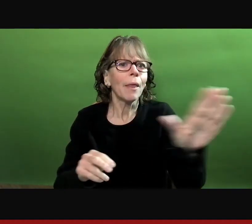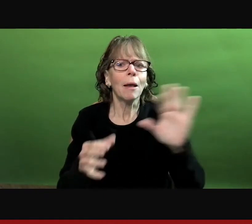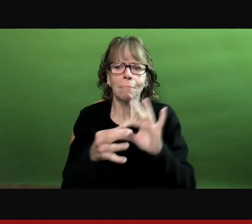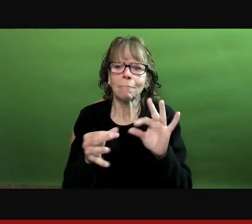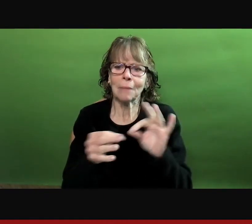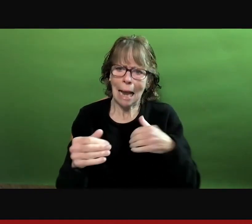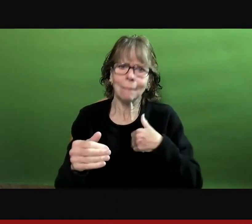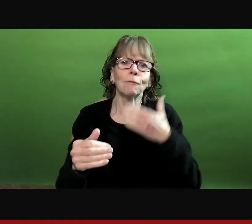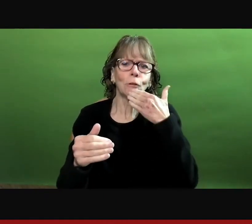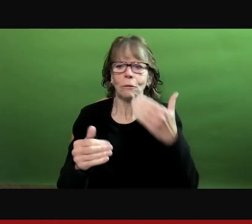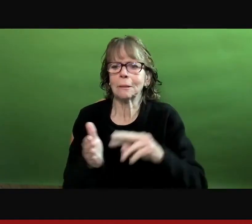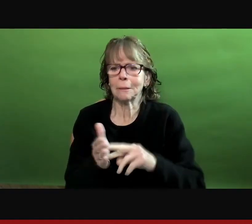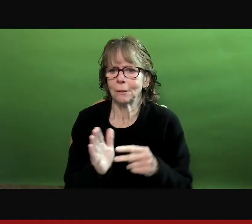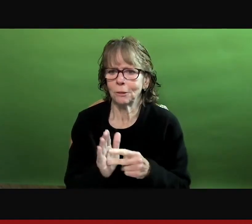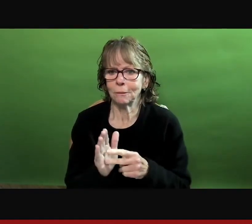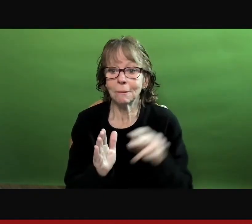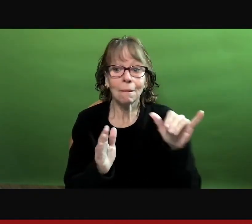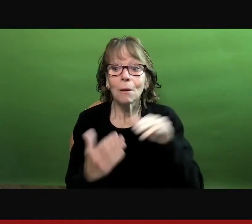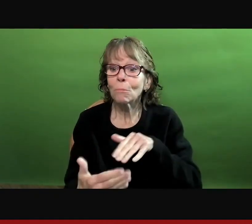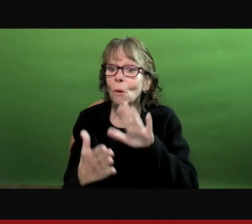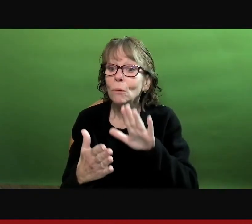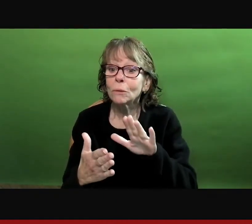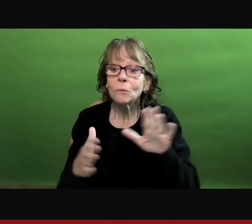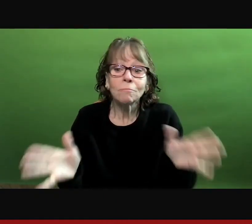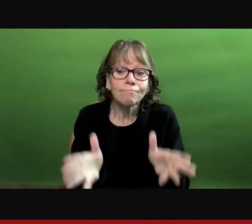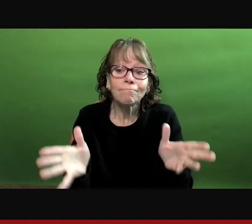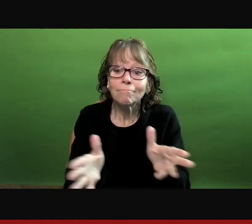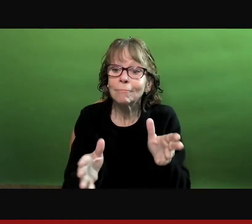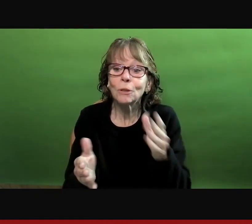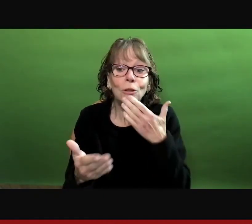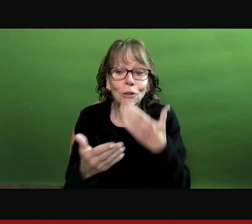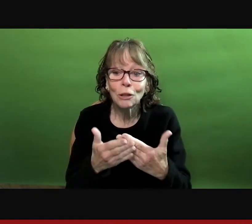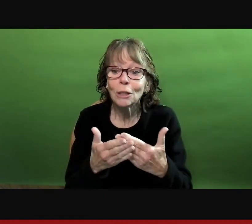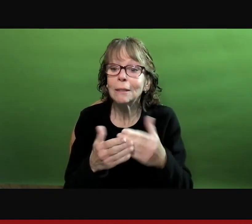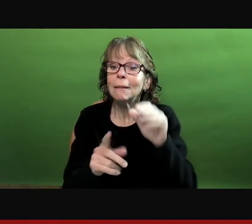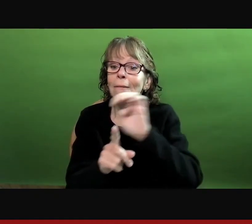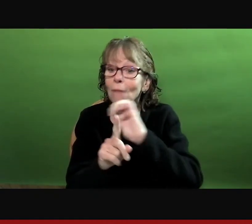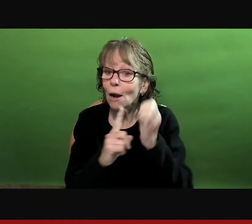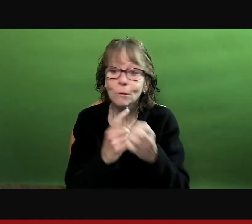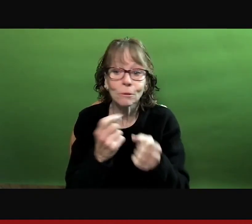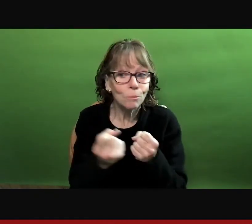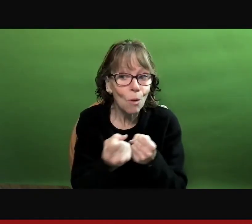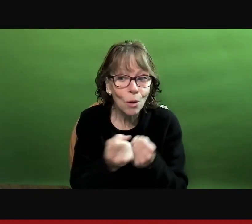approach will foster a supportive environment where we can all feel welcome, valued, and safe.